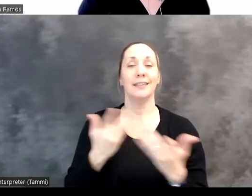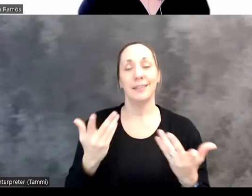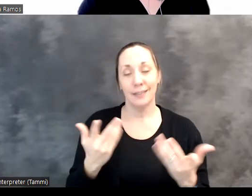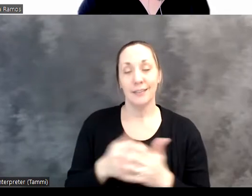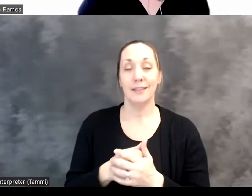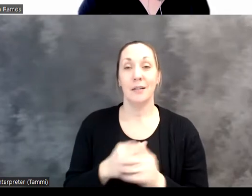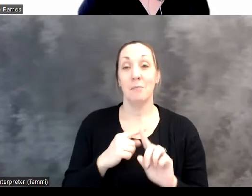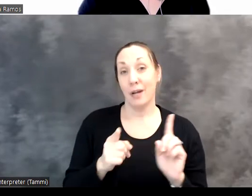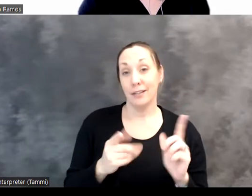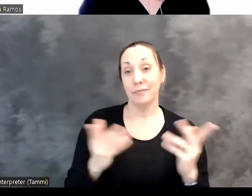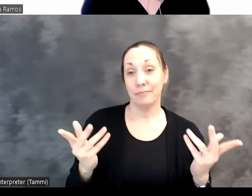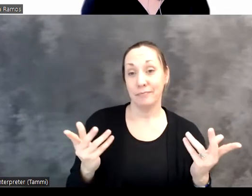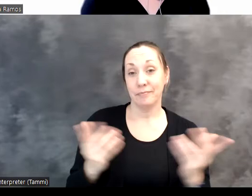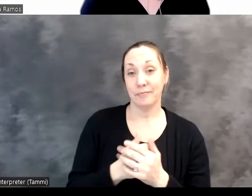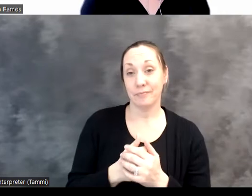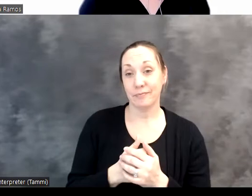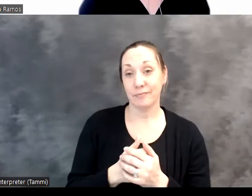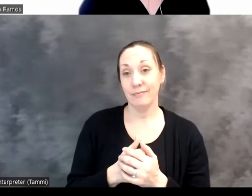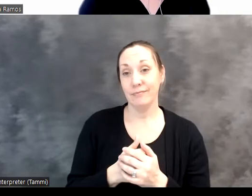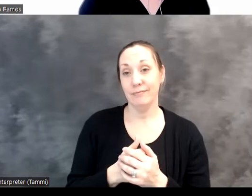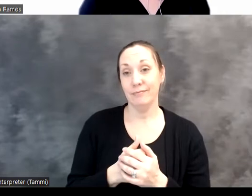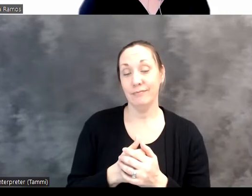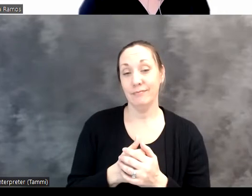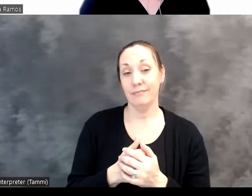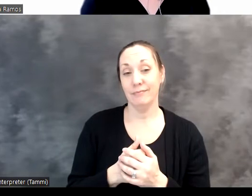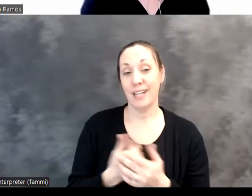istic and this is my weird philosophical